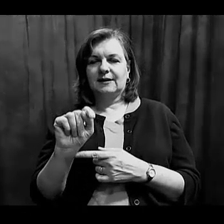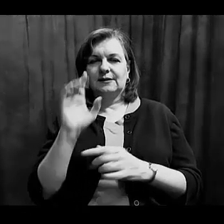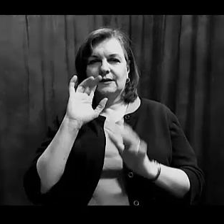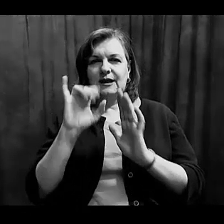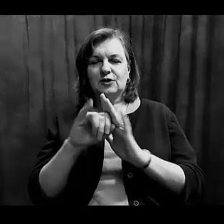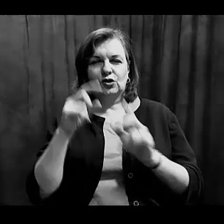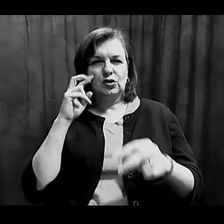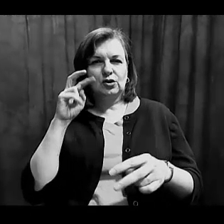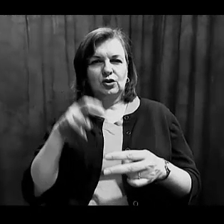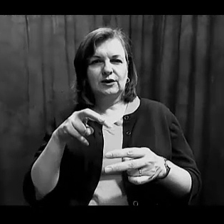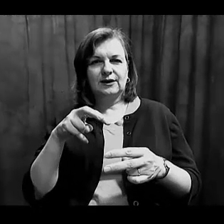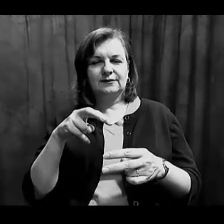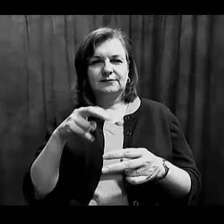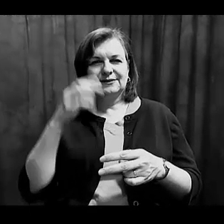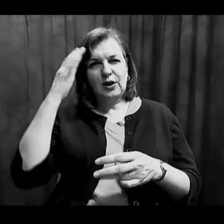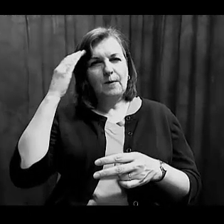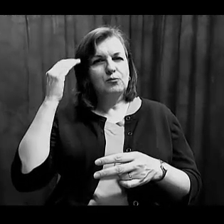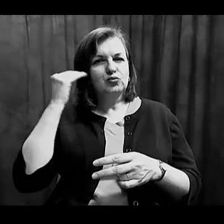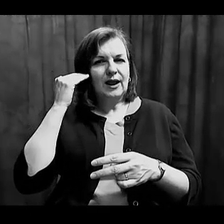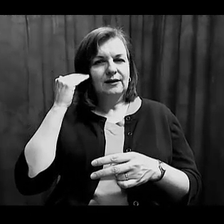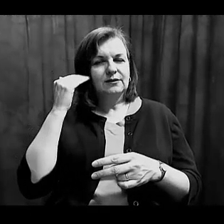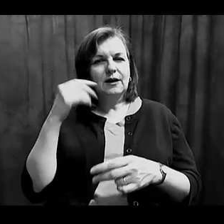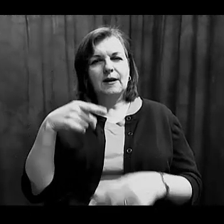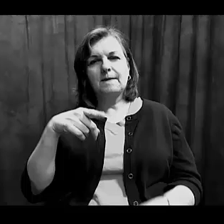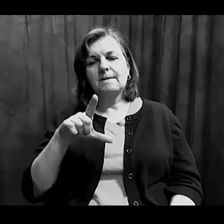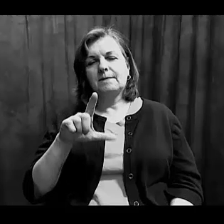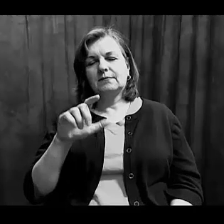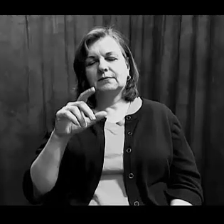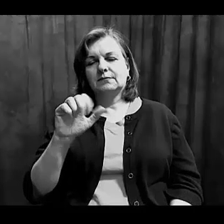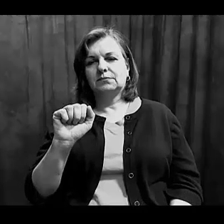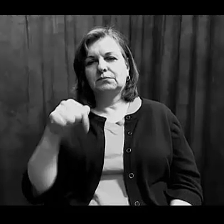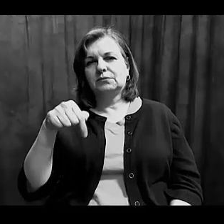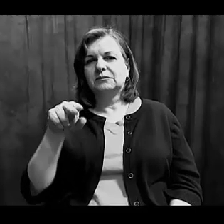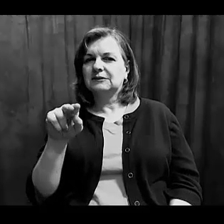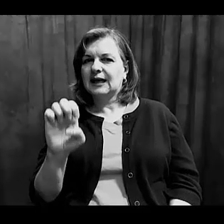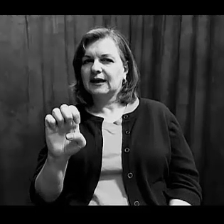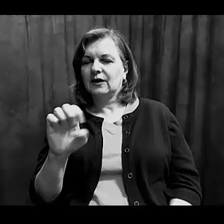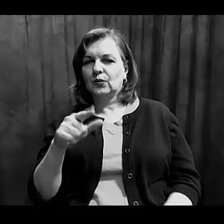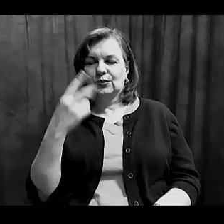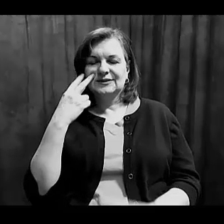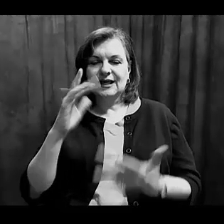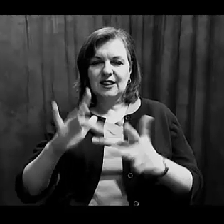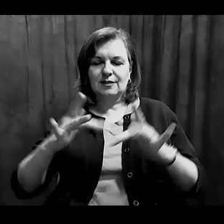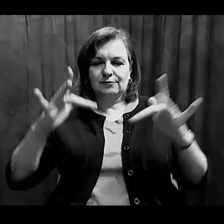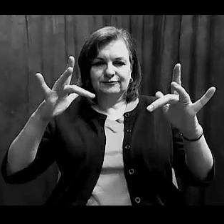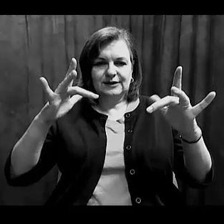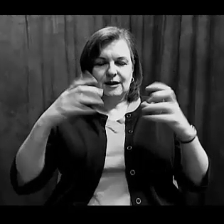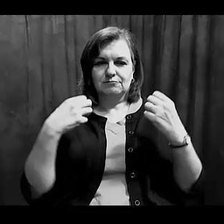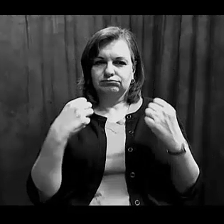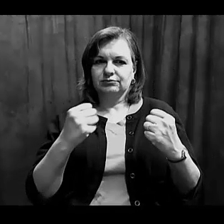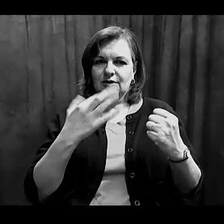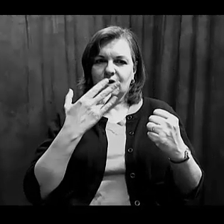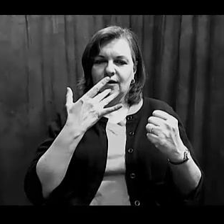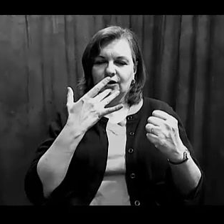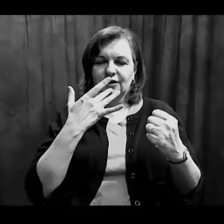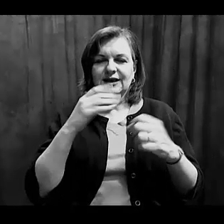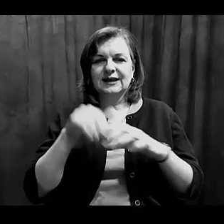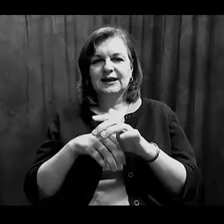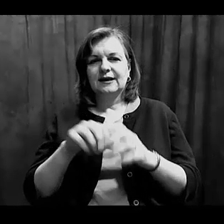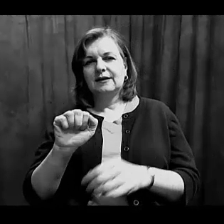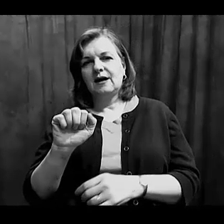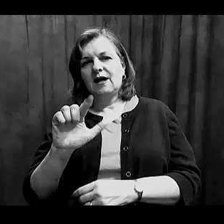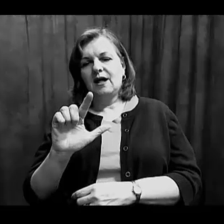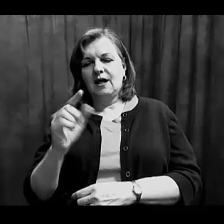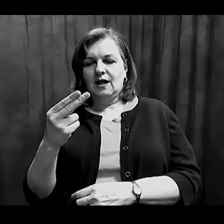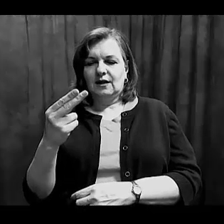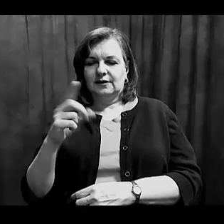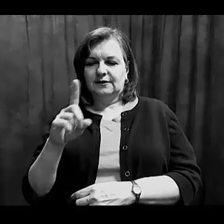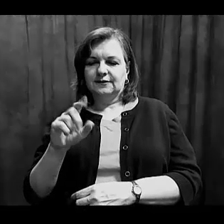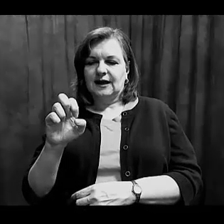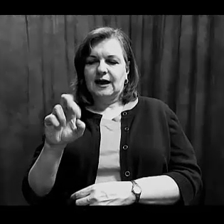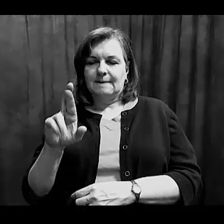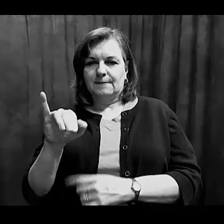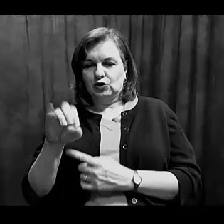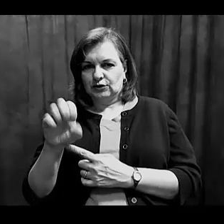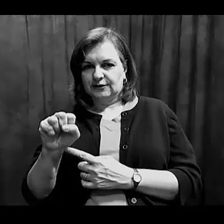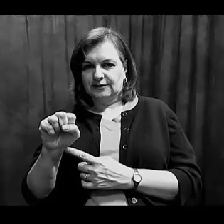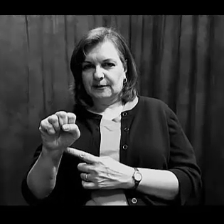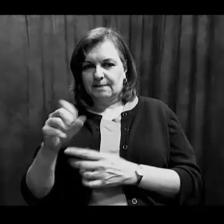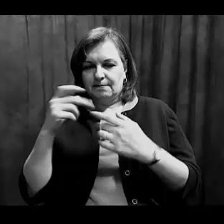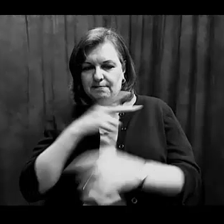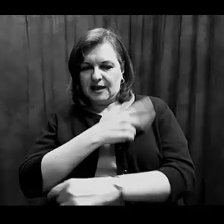that's actually looking at plaque on the brain so where you see these bright hot spots on this Alzheimer's patient compared to a normal